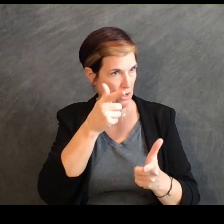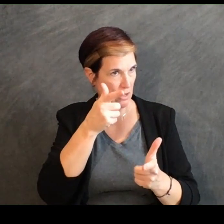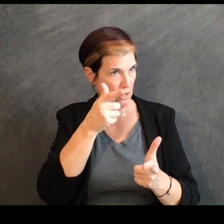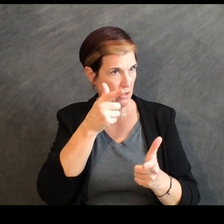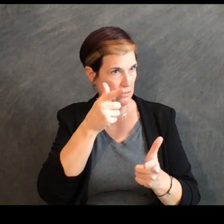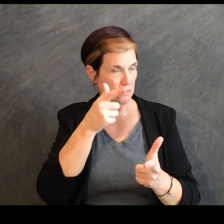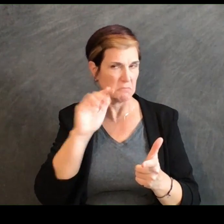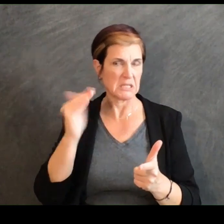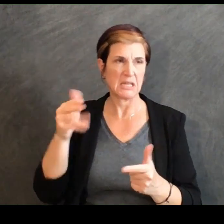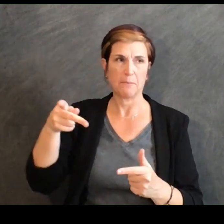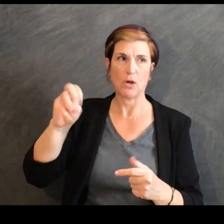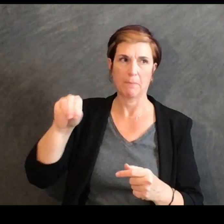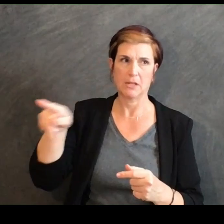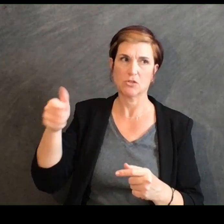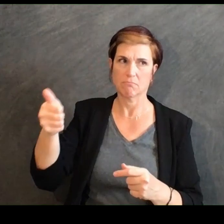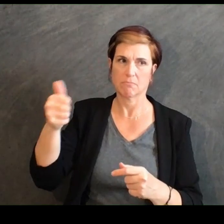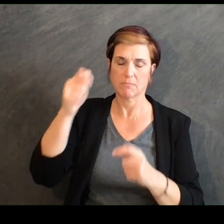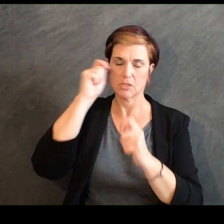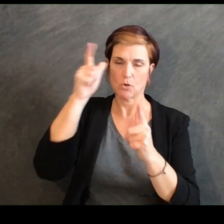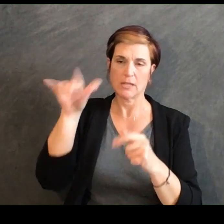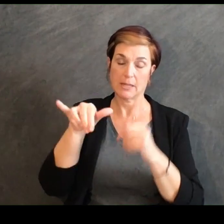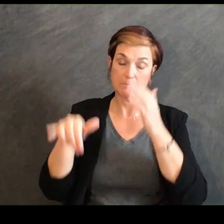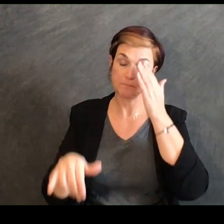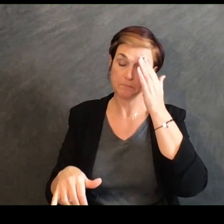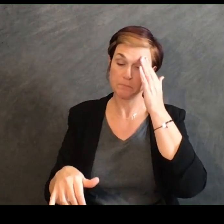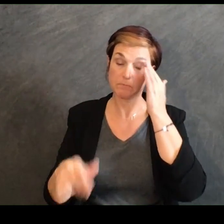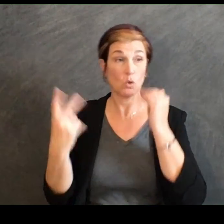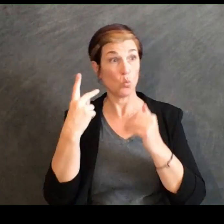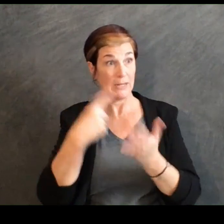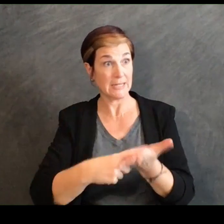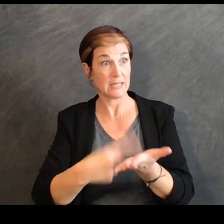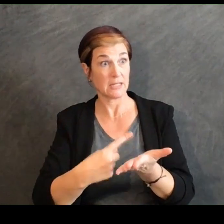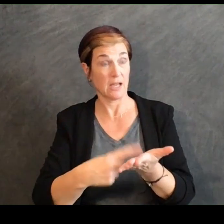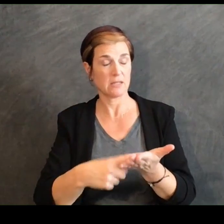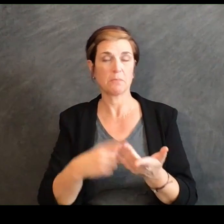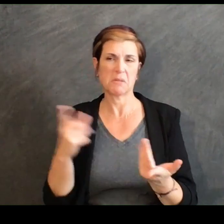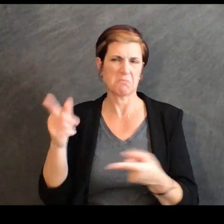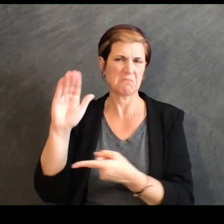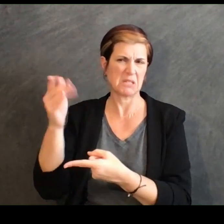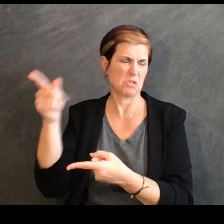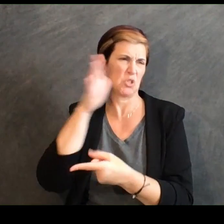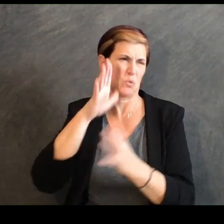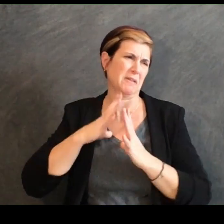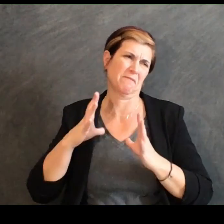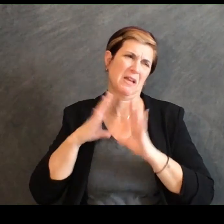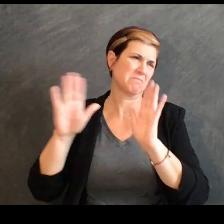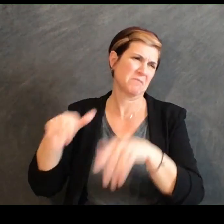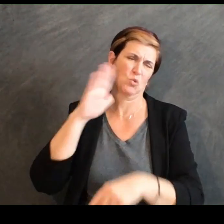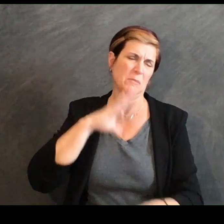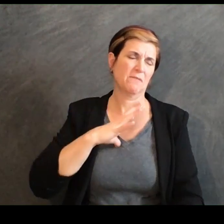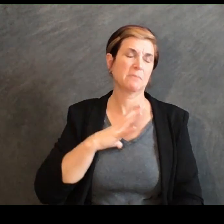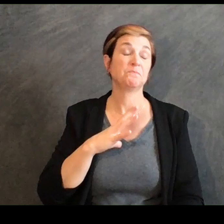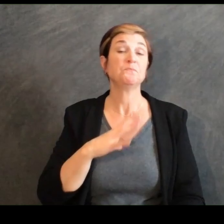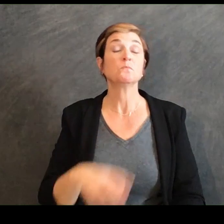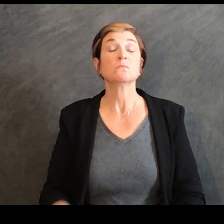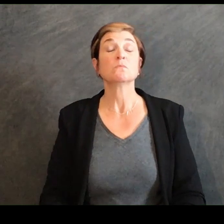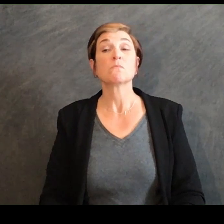we did discuss it prior to she's gonna be fine but he thought that she would